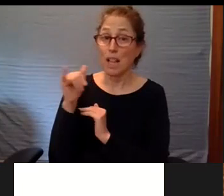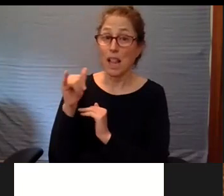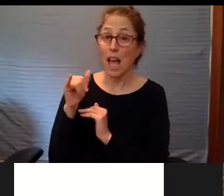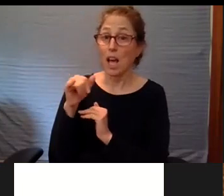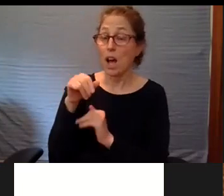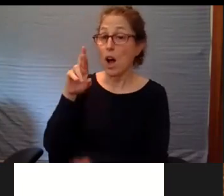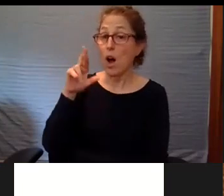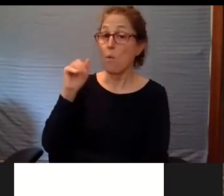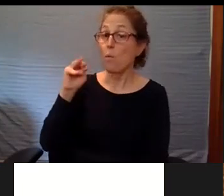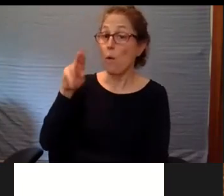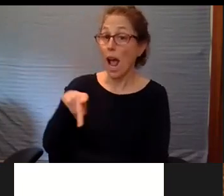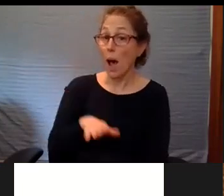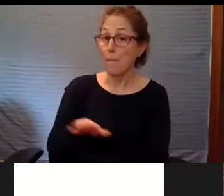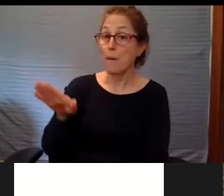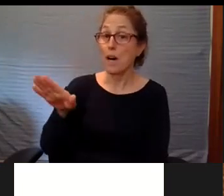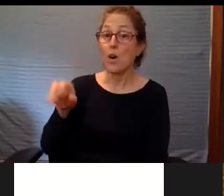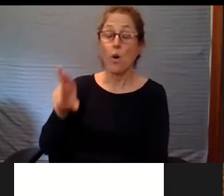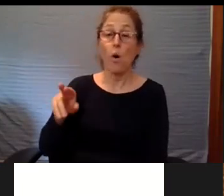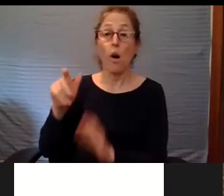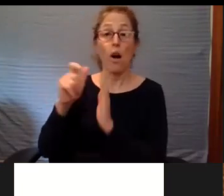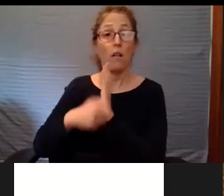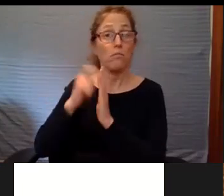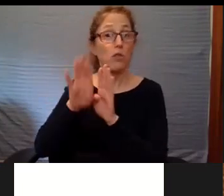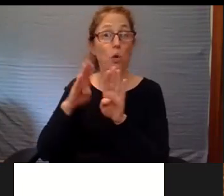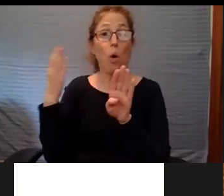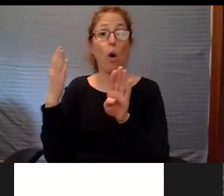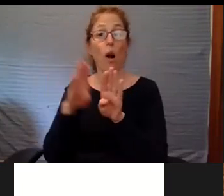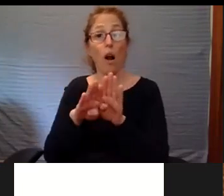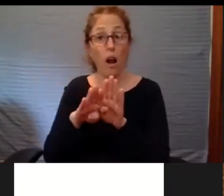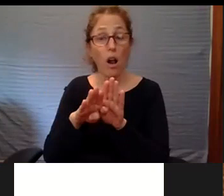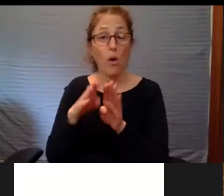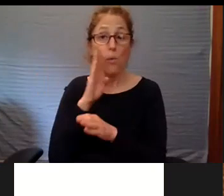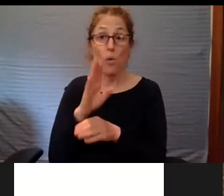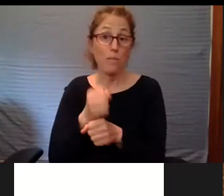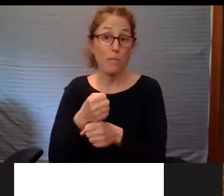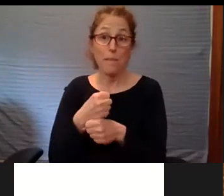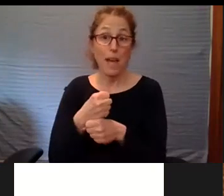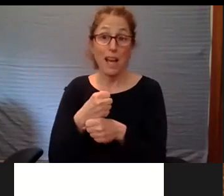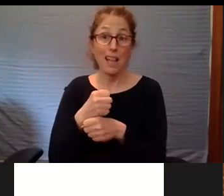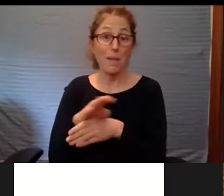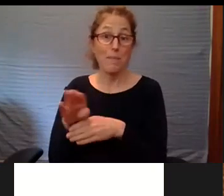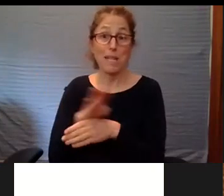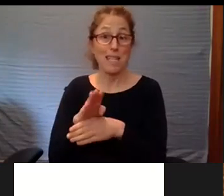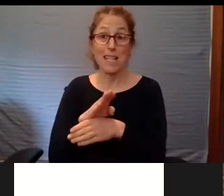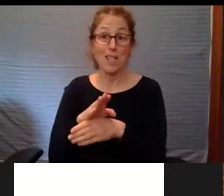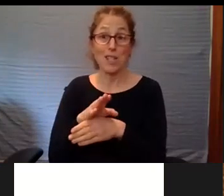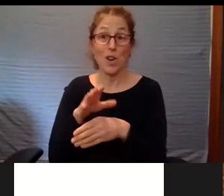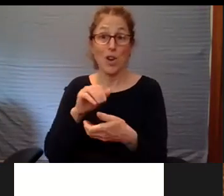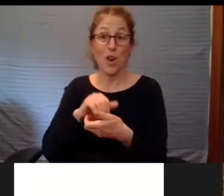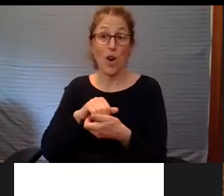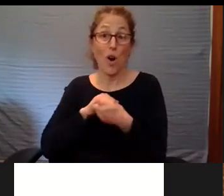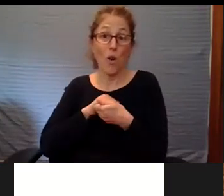ramp or automatic door would make the business owner uncomfortable.